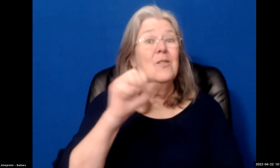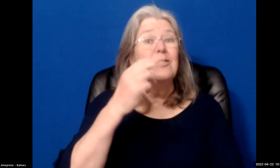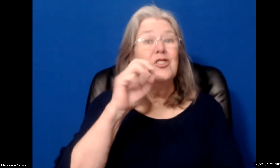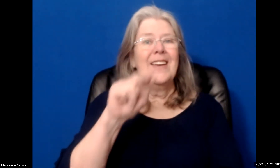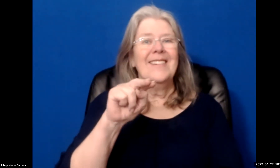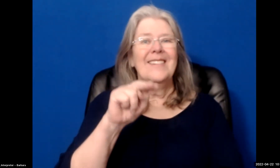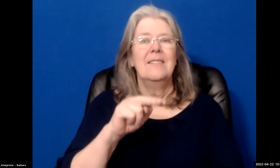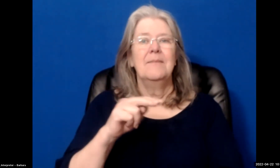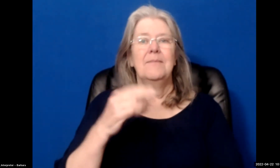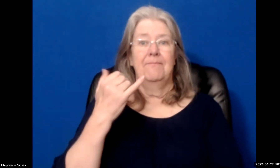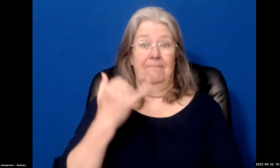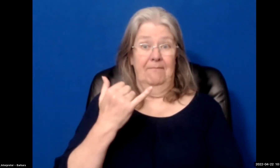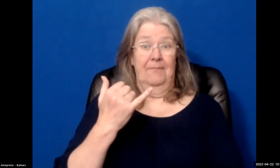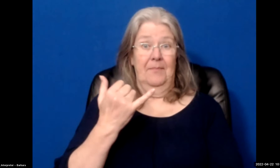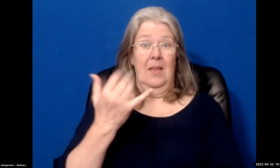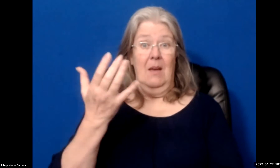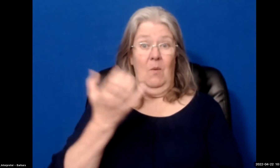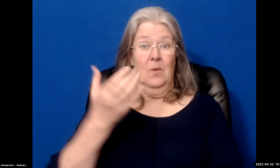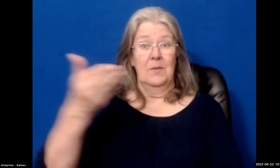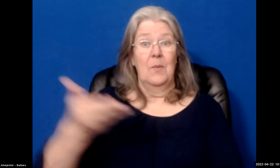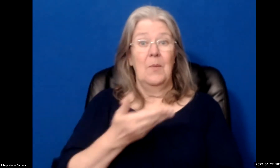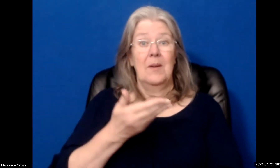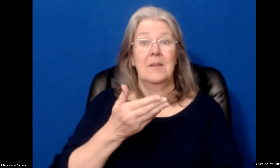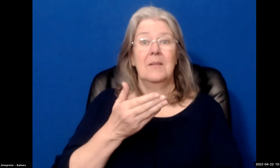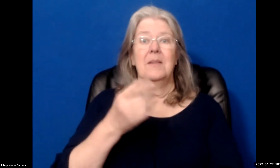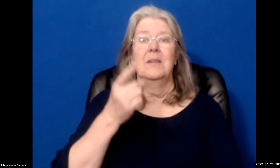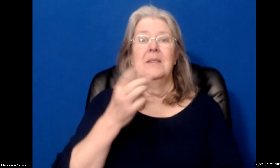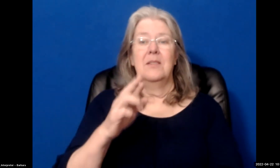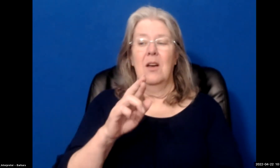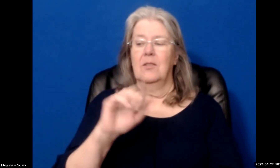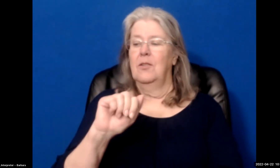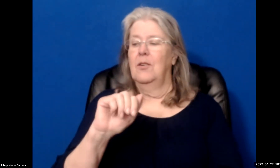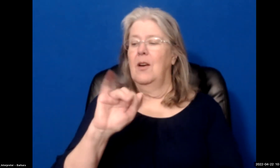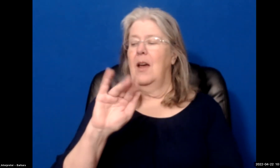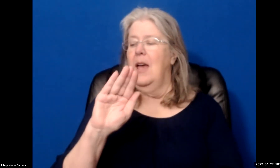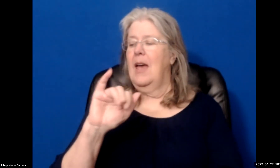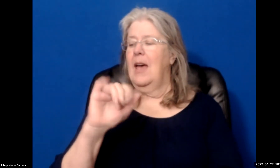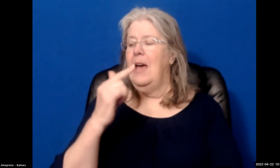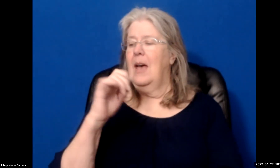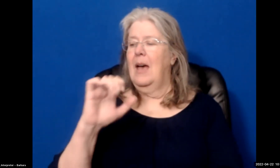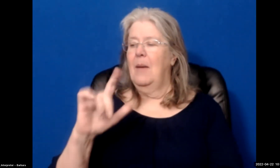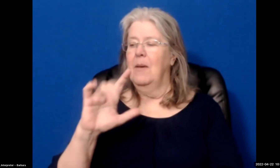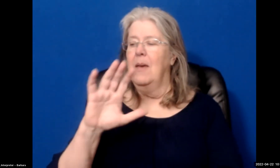And at this time, we are going to welcome Dr. Abigail Klemsz. Jae Chul gave a little